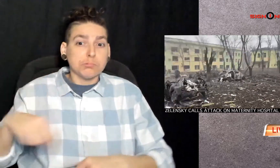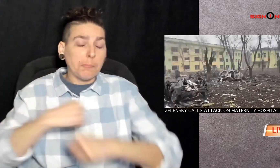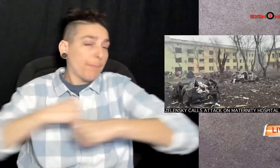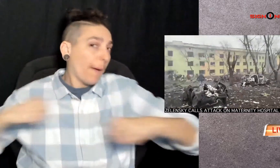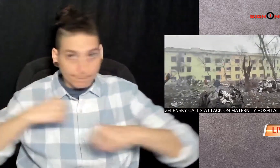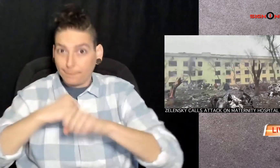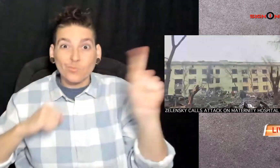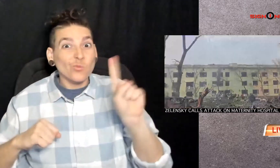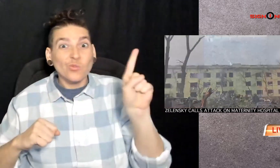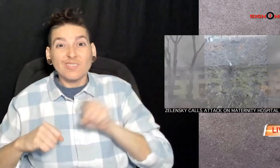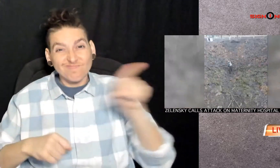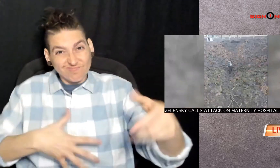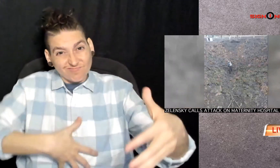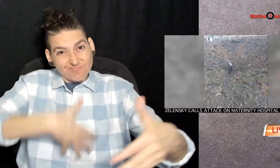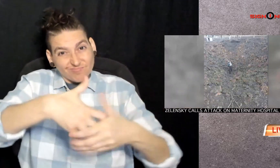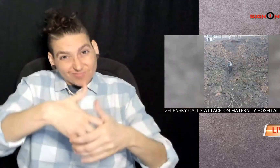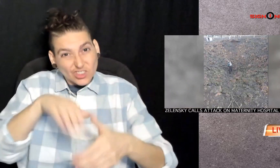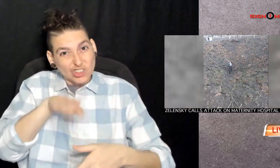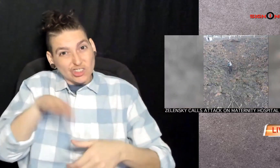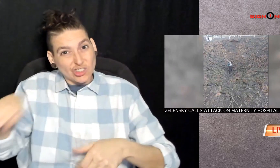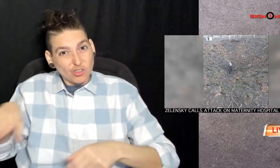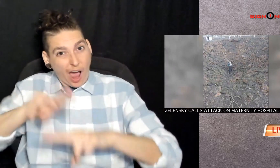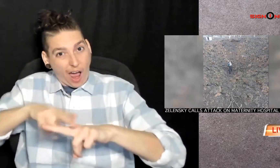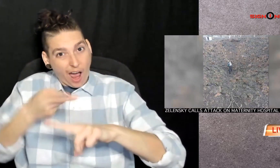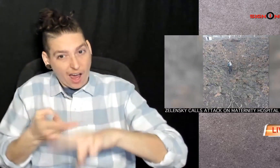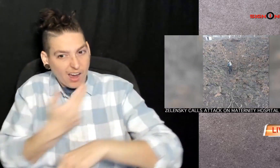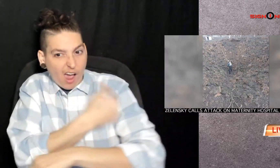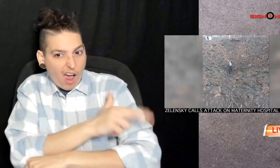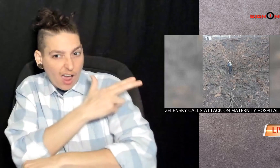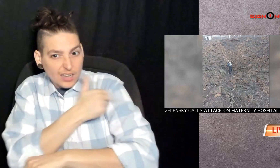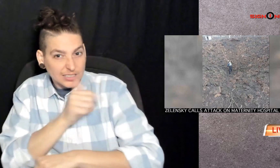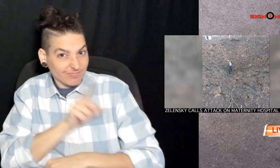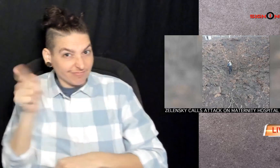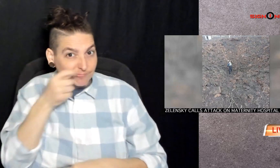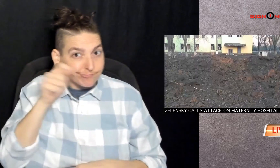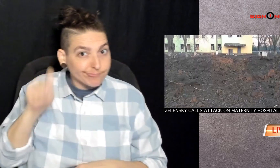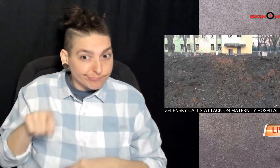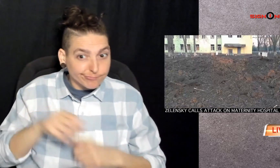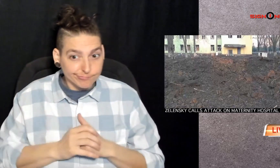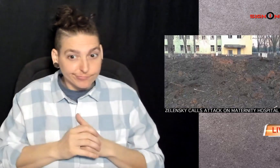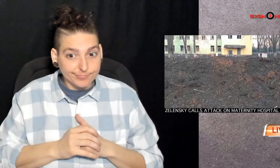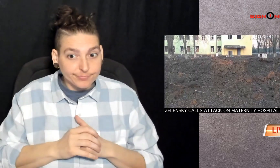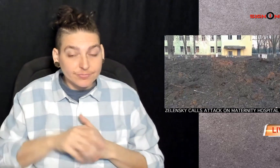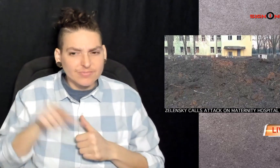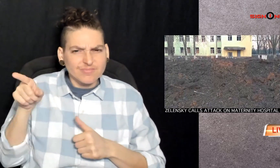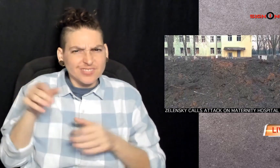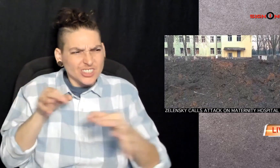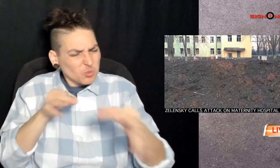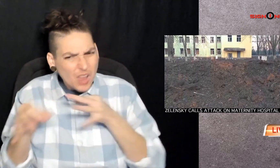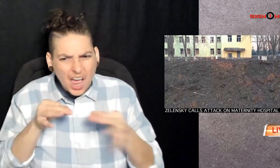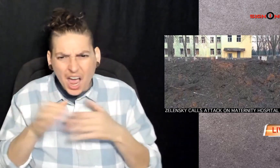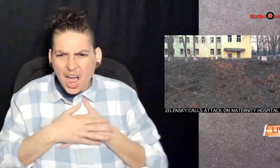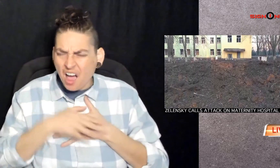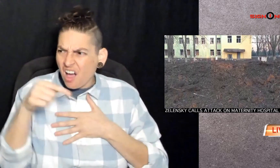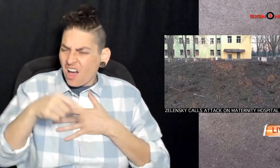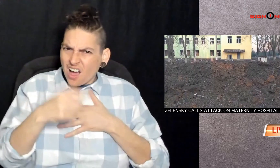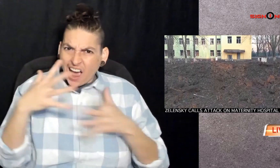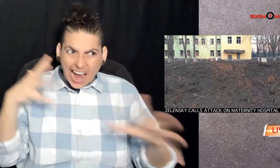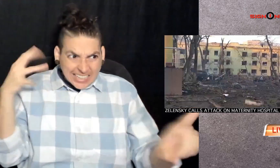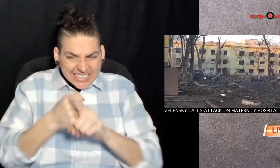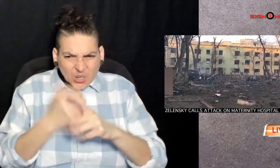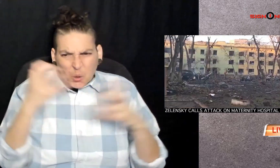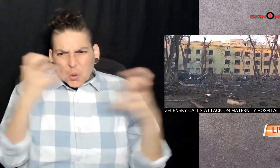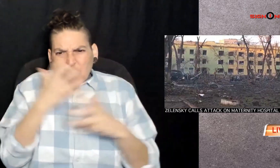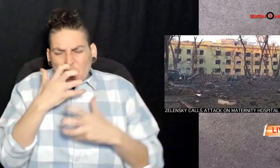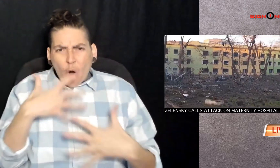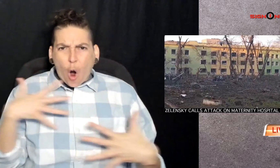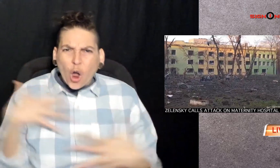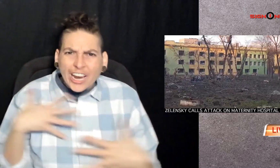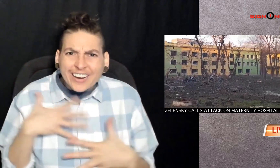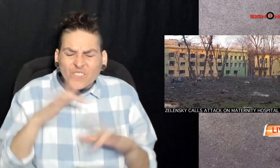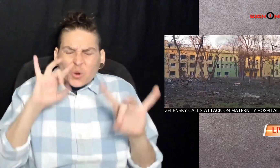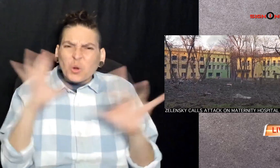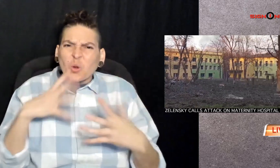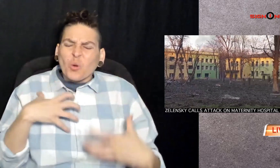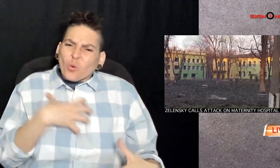after a deadly Russian bomb attack on a maternity and children's hospital in Ukraine they are